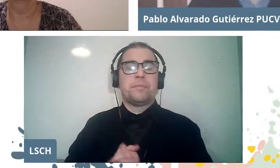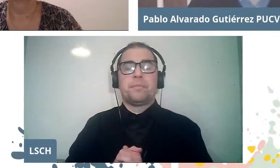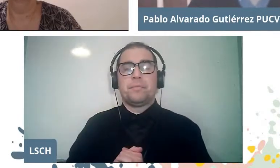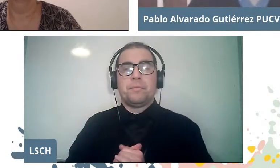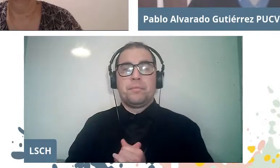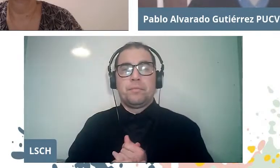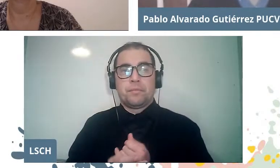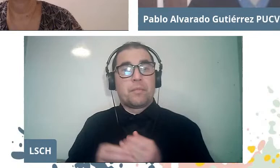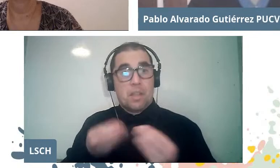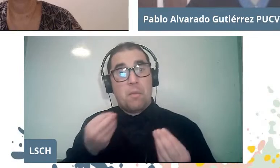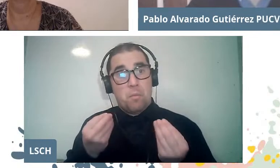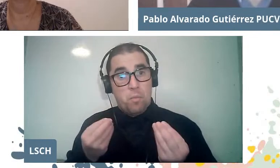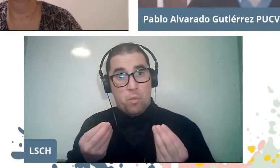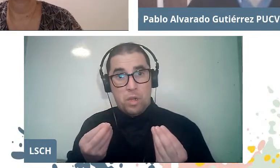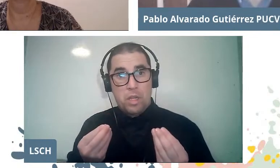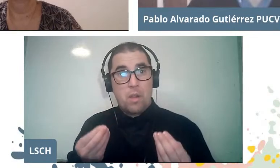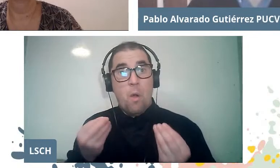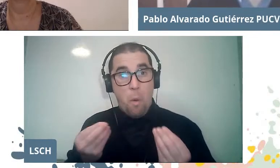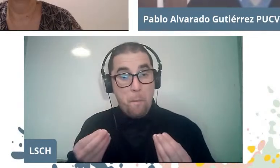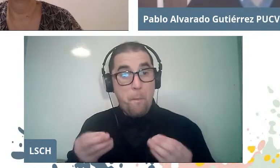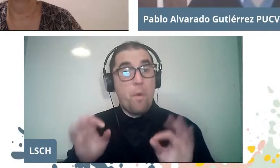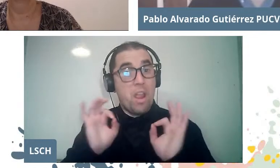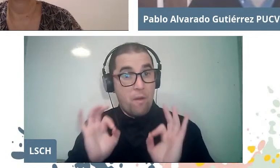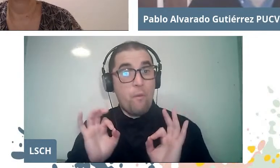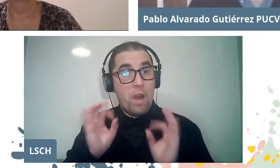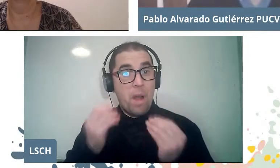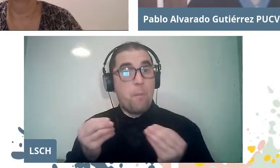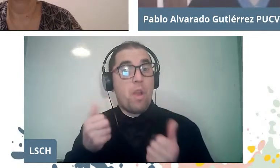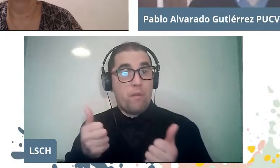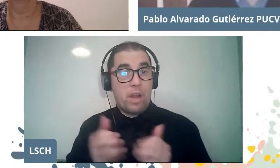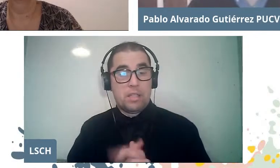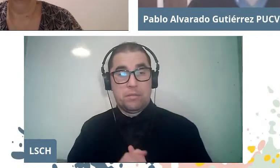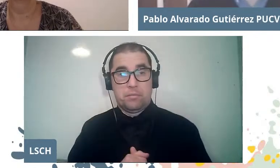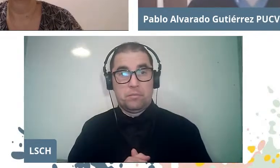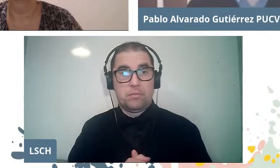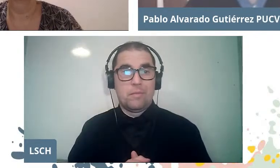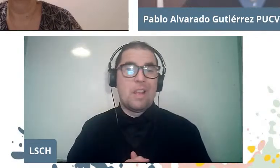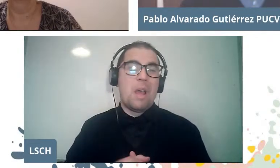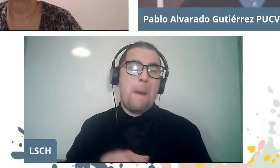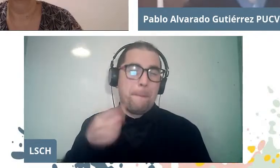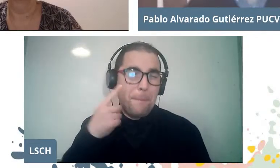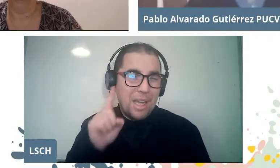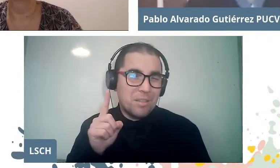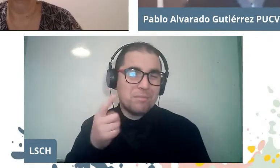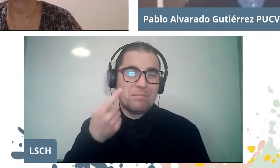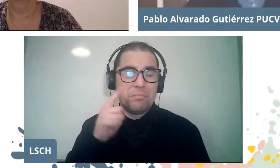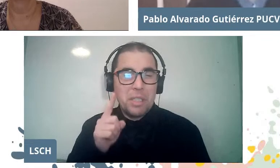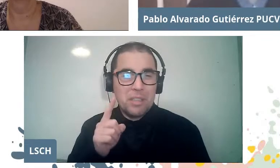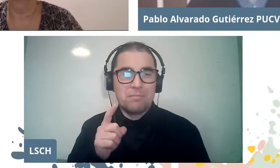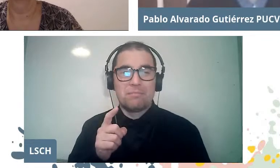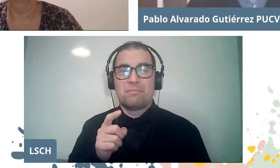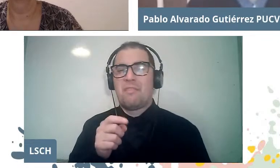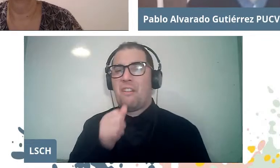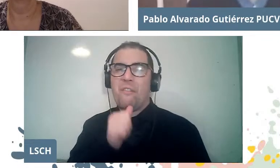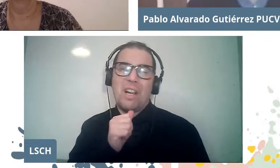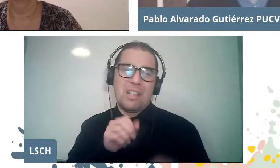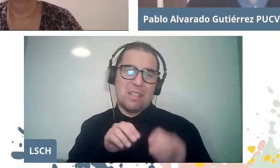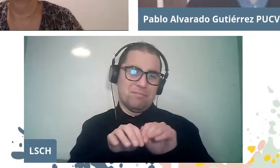and really very attractive. Sometimes unfortunately not with the diffusion that I would like